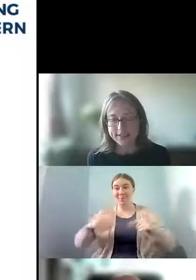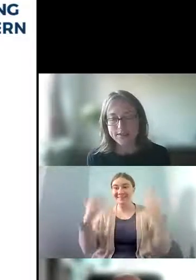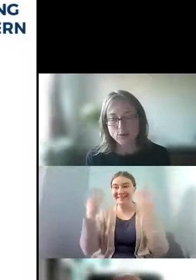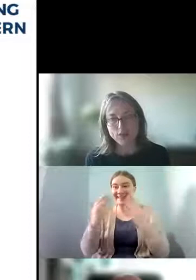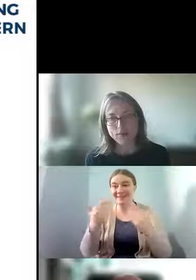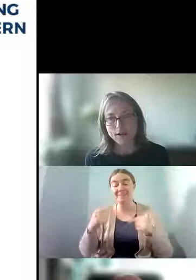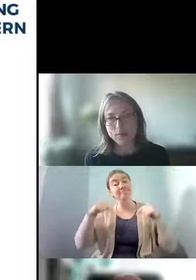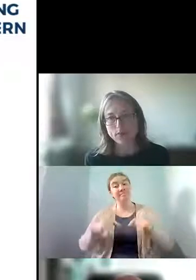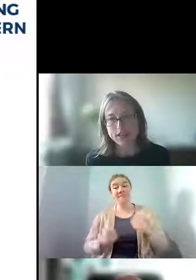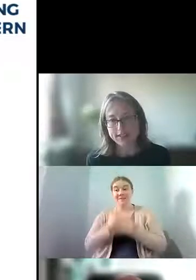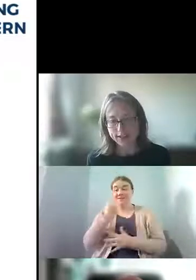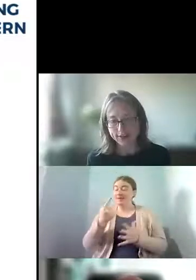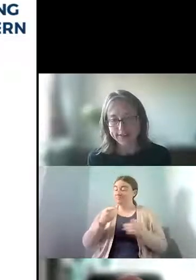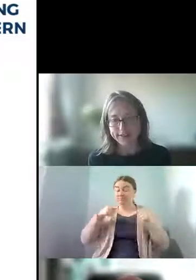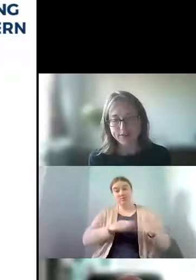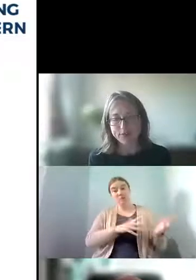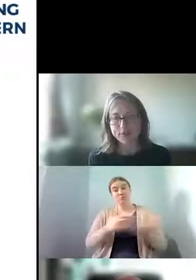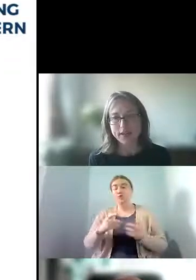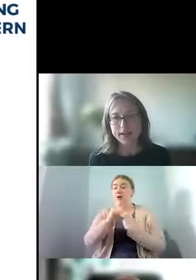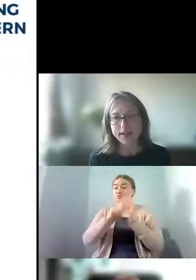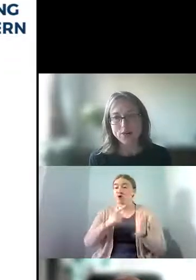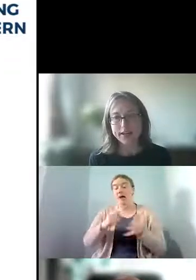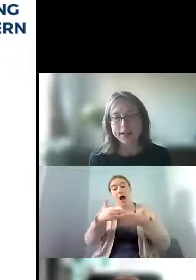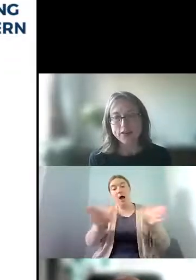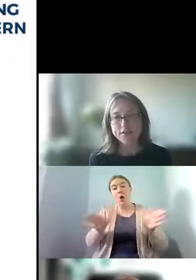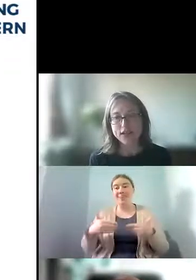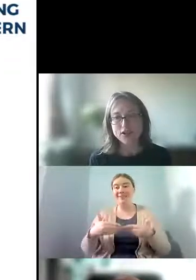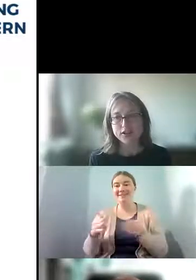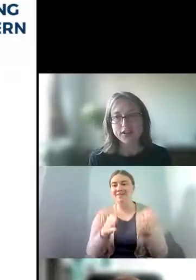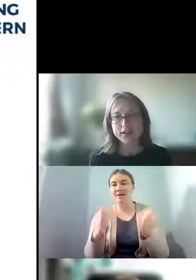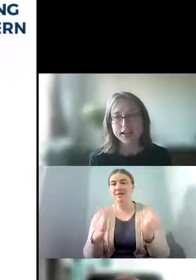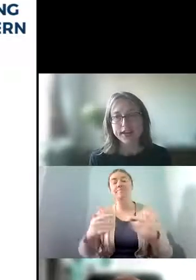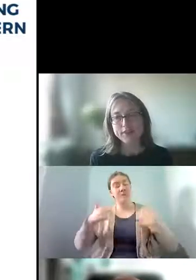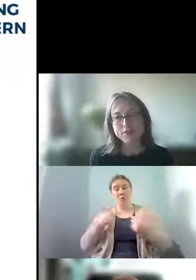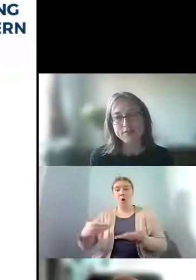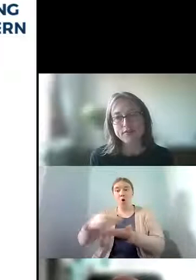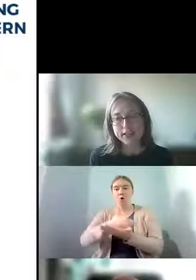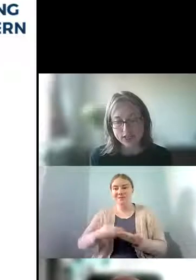brought to you by our project unlocking the severn and we're a conservation and river engagement